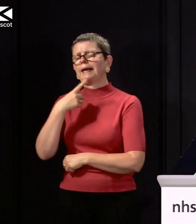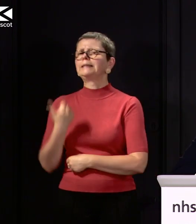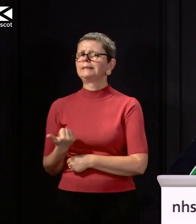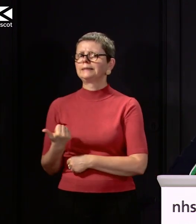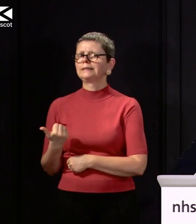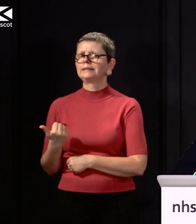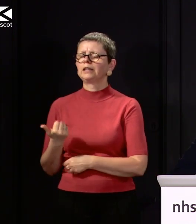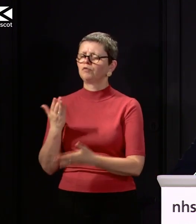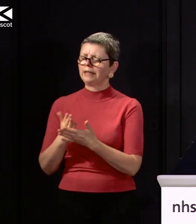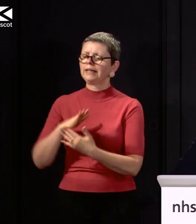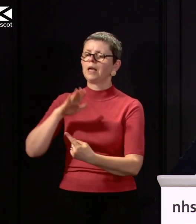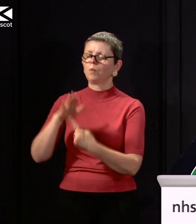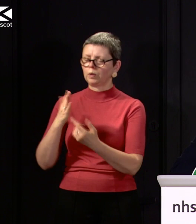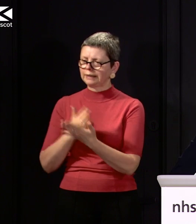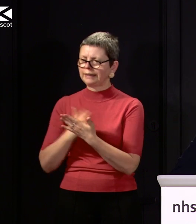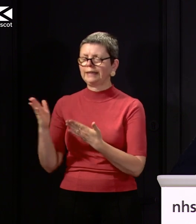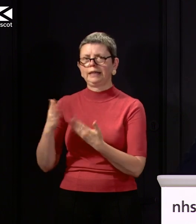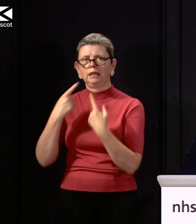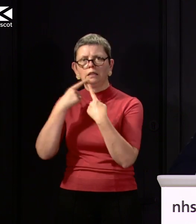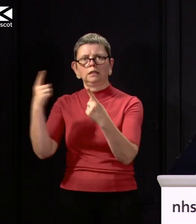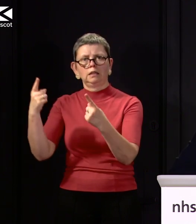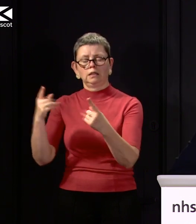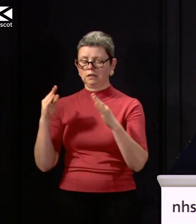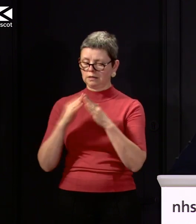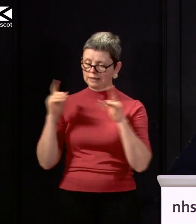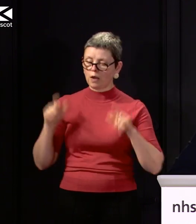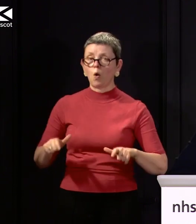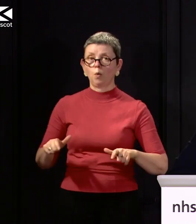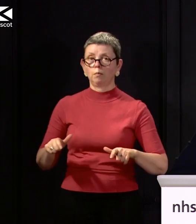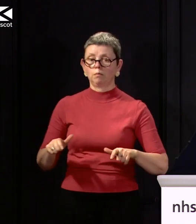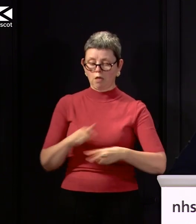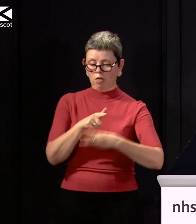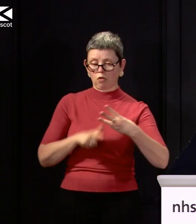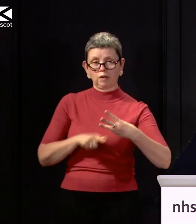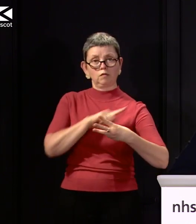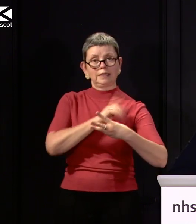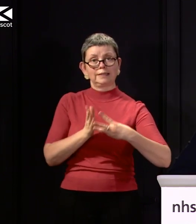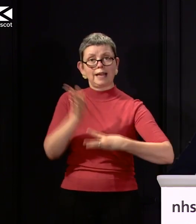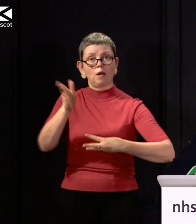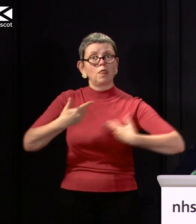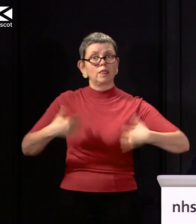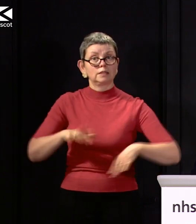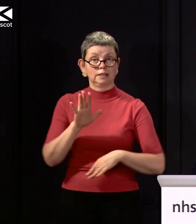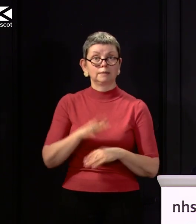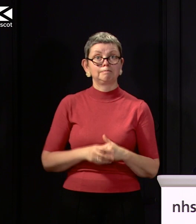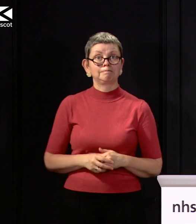Right now, the message has not changed. Stay at home, except for essential purposes you know it is permitted for you to leave home.